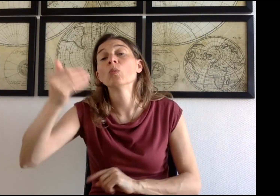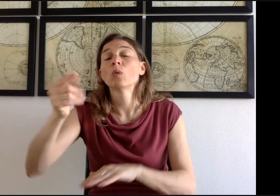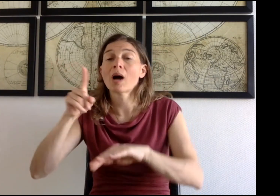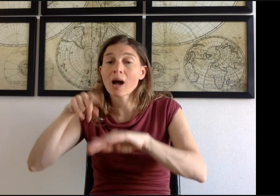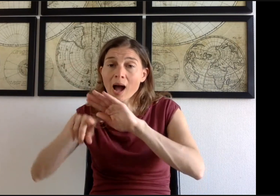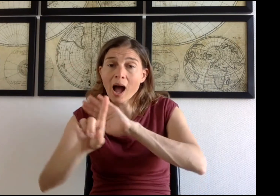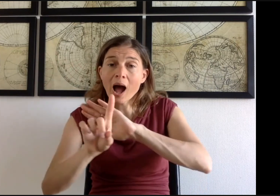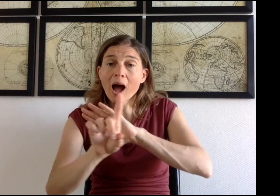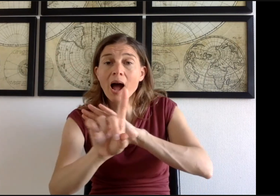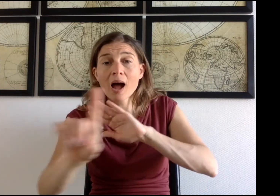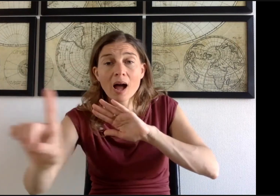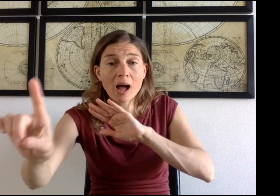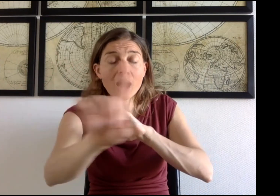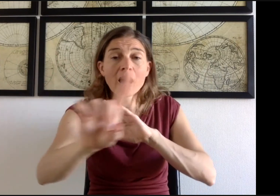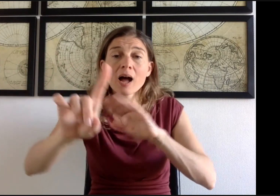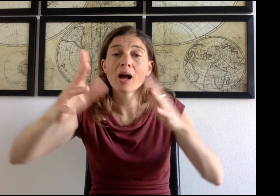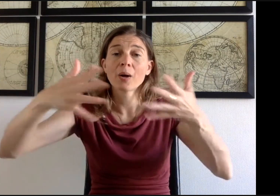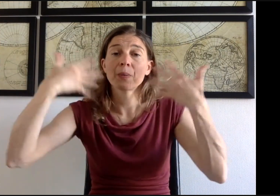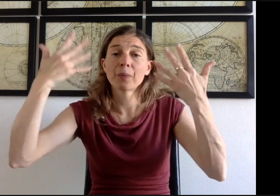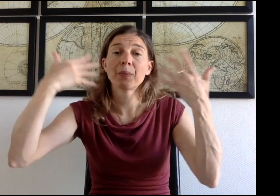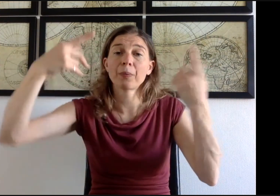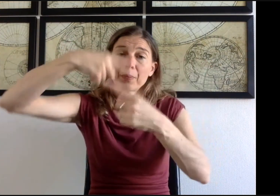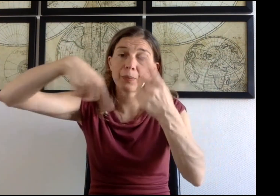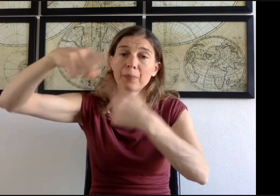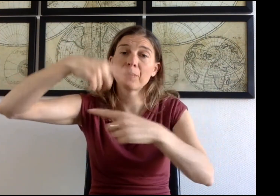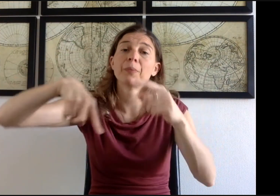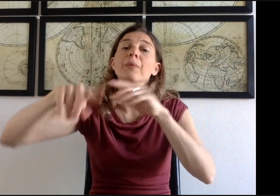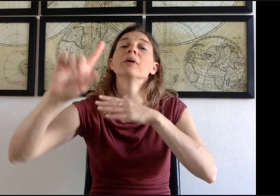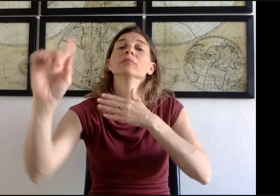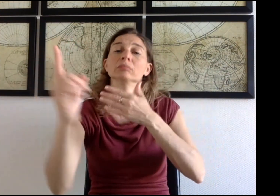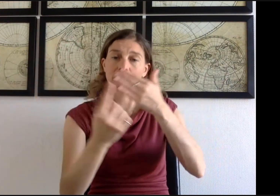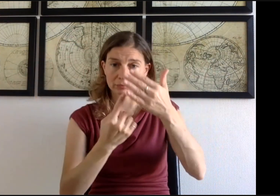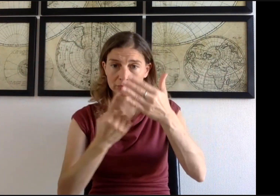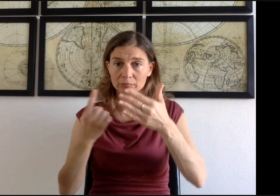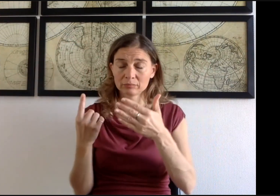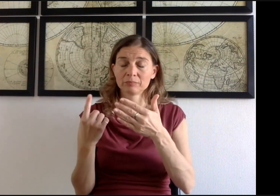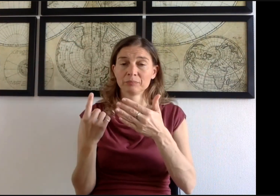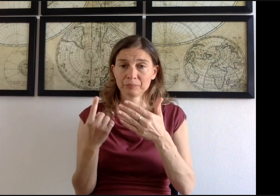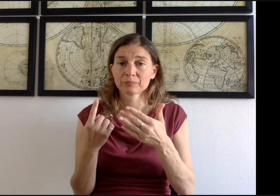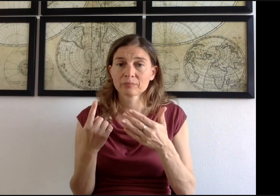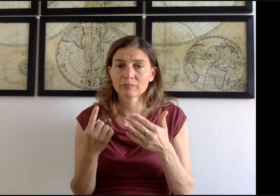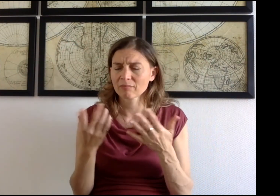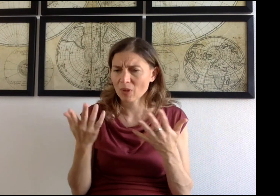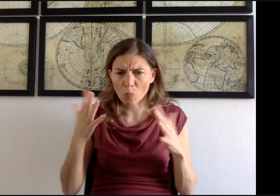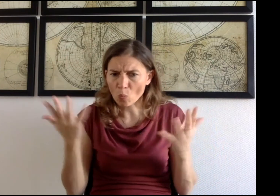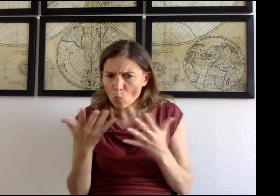I think this question was answered by speakers in terms of the work